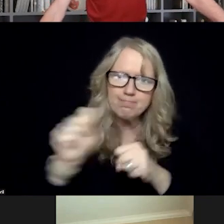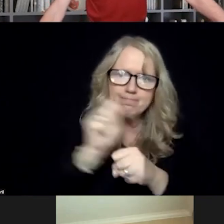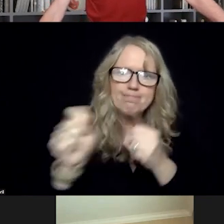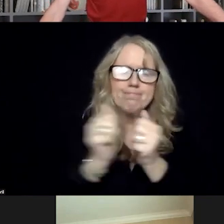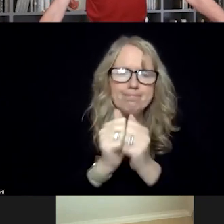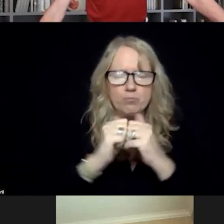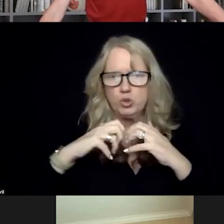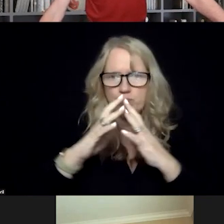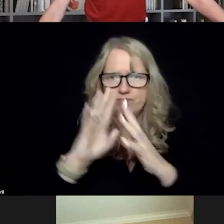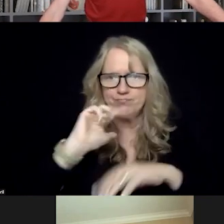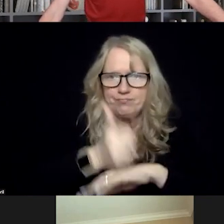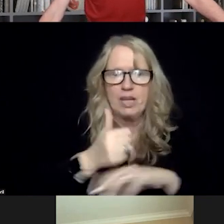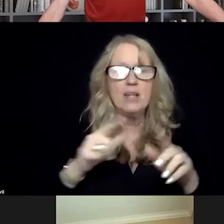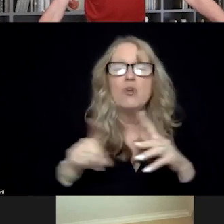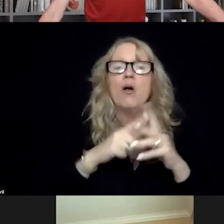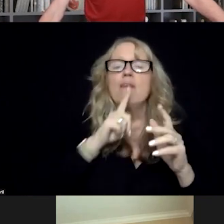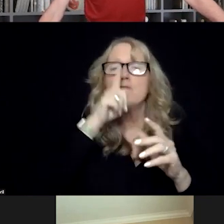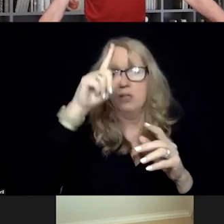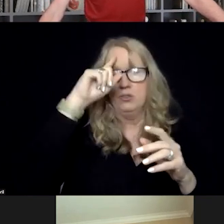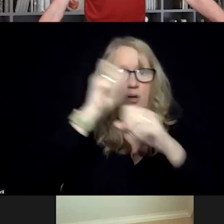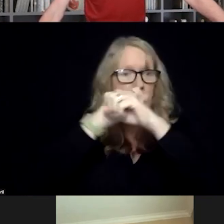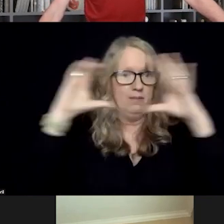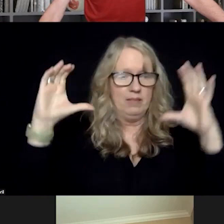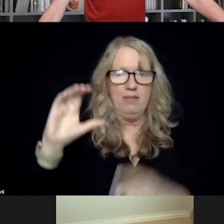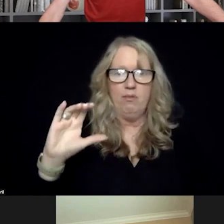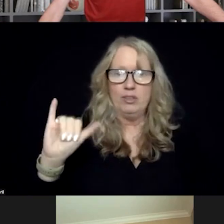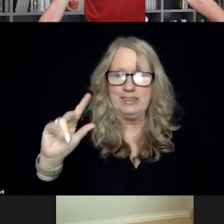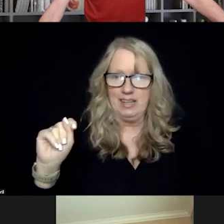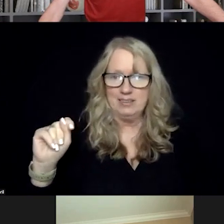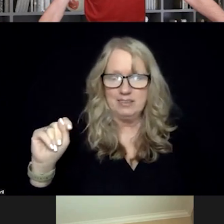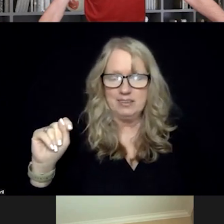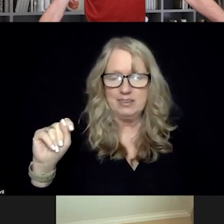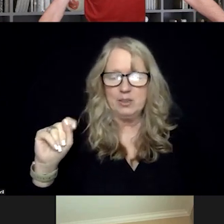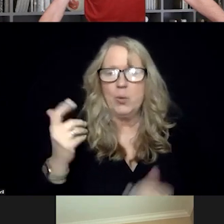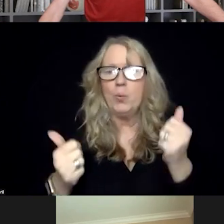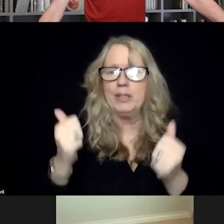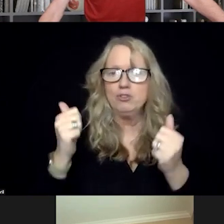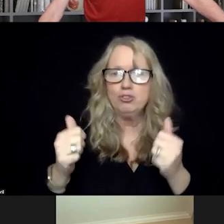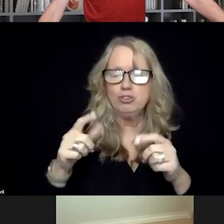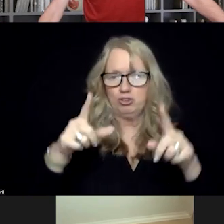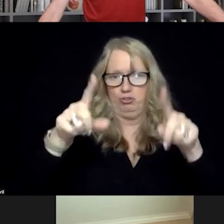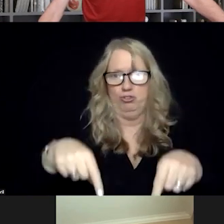THAT ORIGINAL VISION OF CIT. WHICH OF THE FOLLOWS WAS NOT A